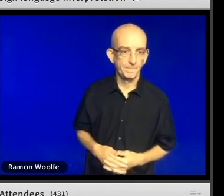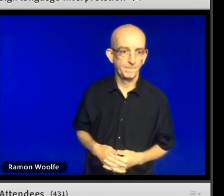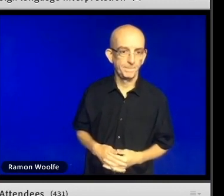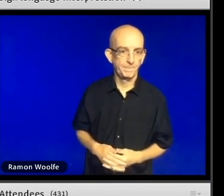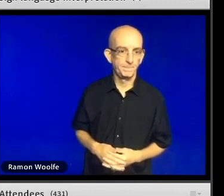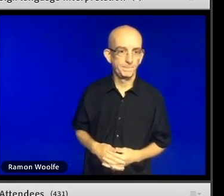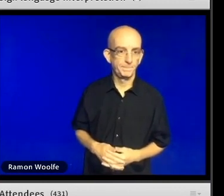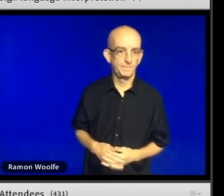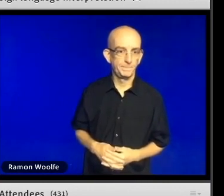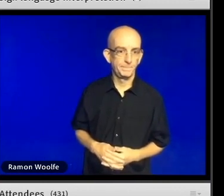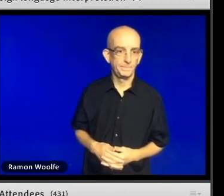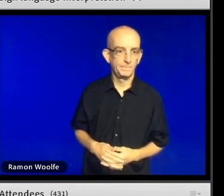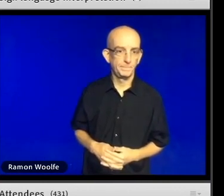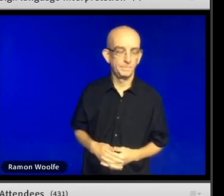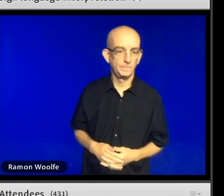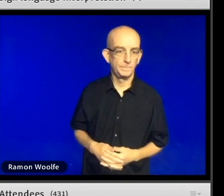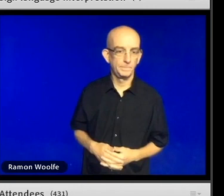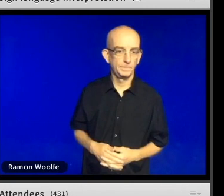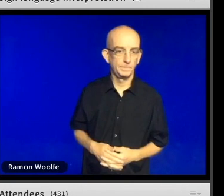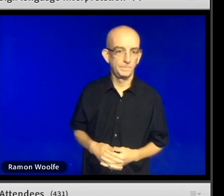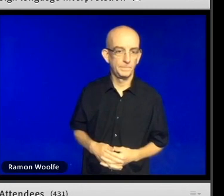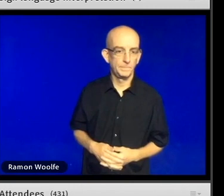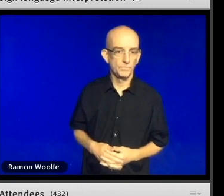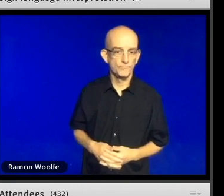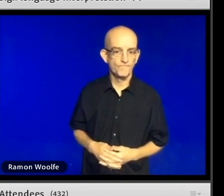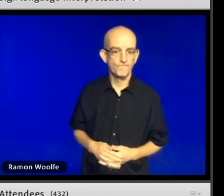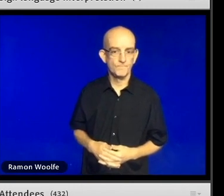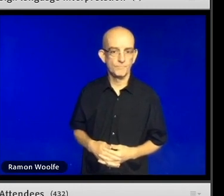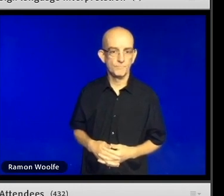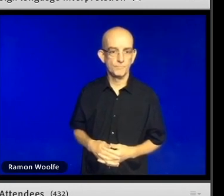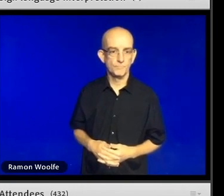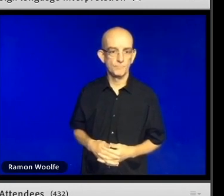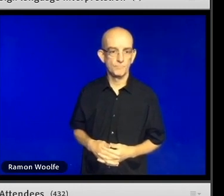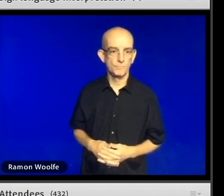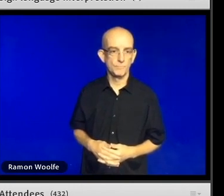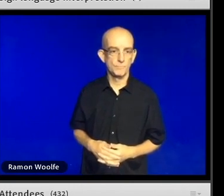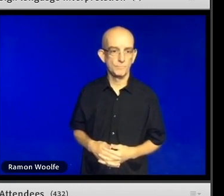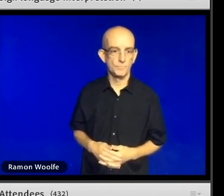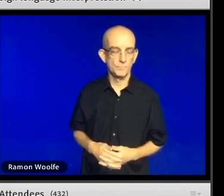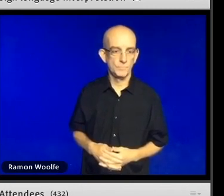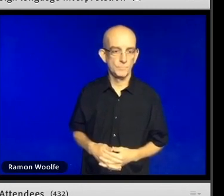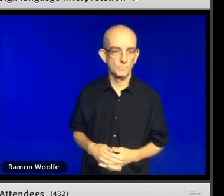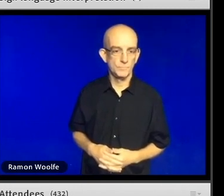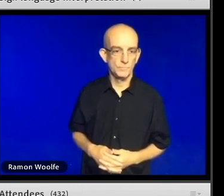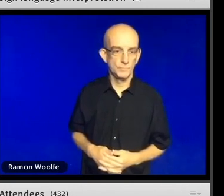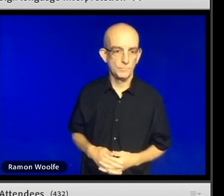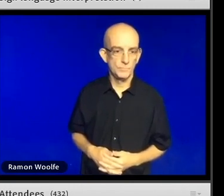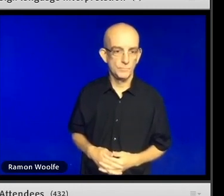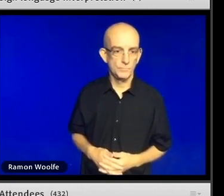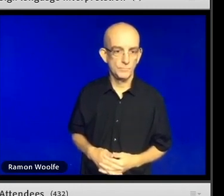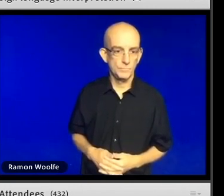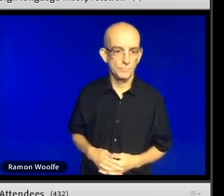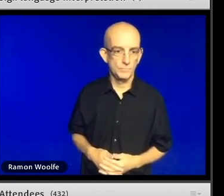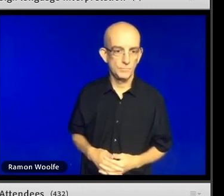in Caracas, Venezuela. RIADIS represents 56 organizations of persons with disabilities